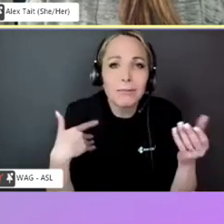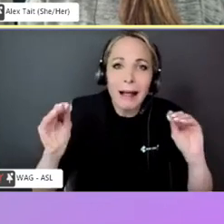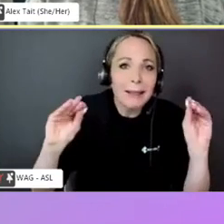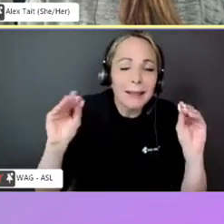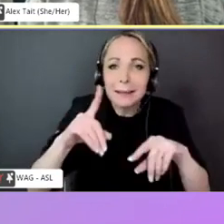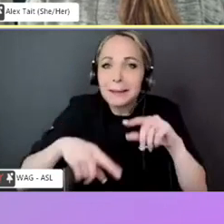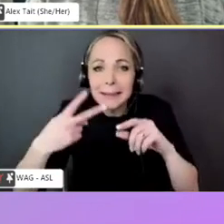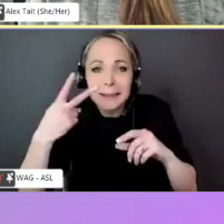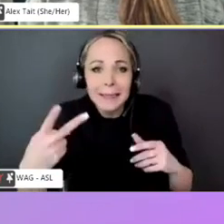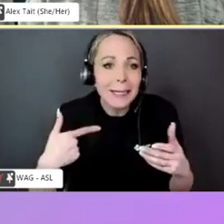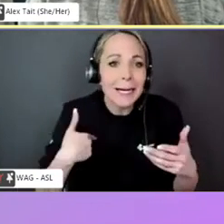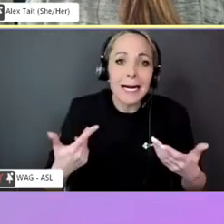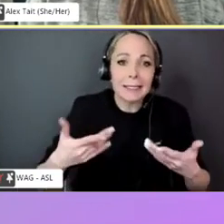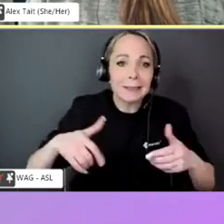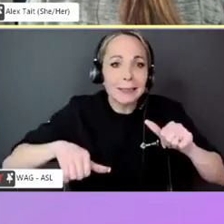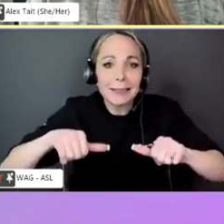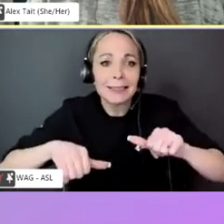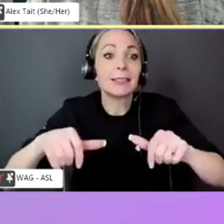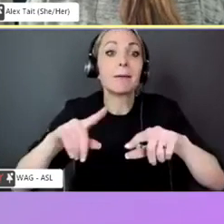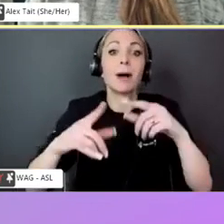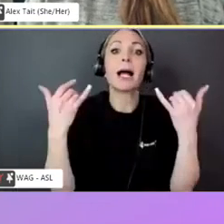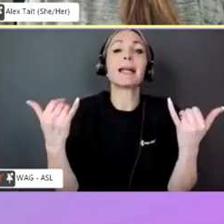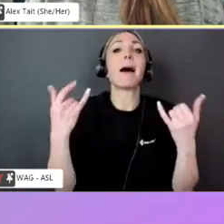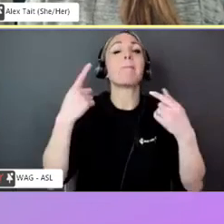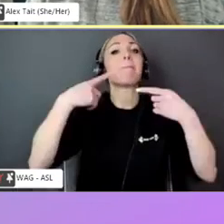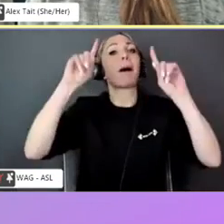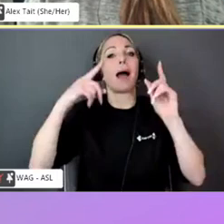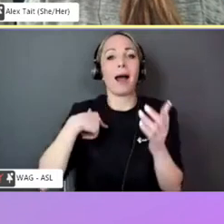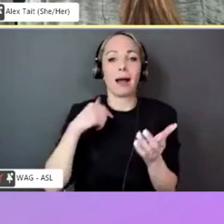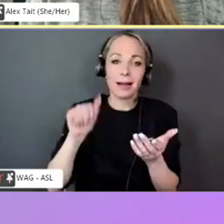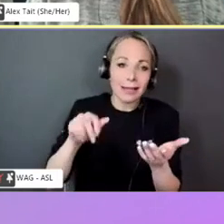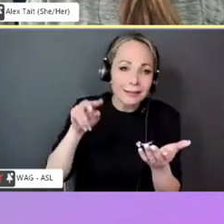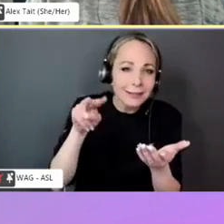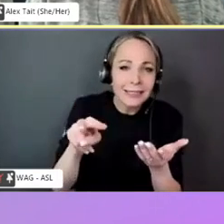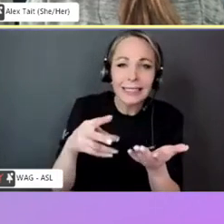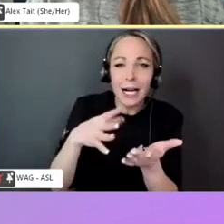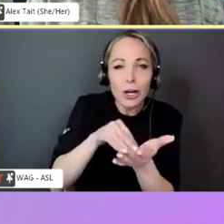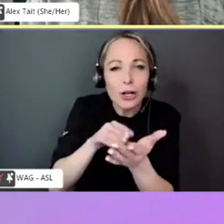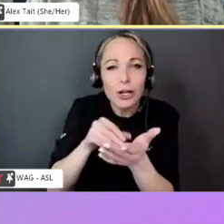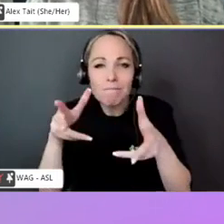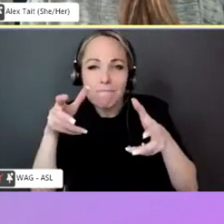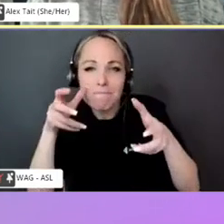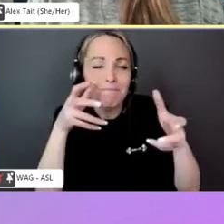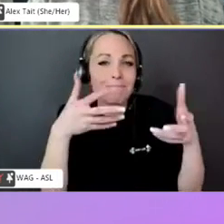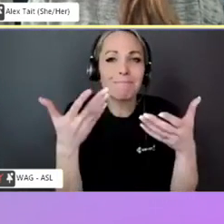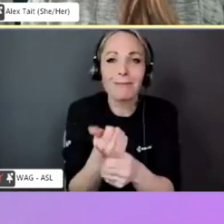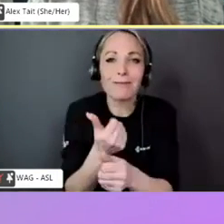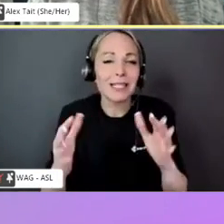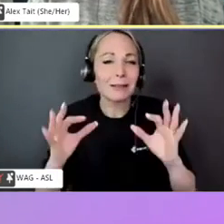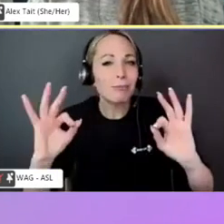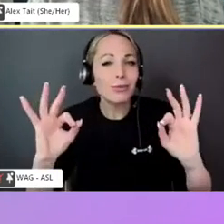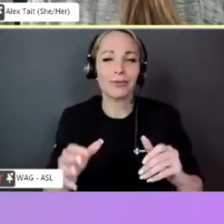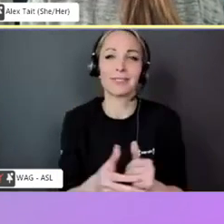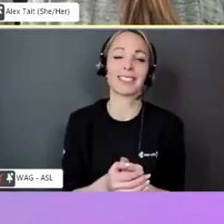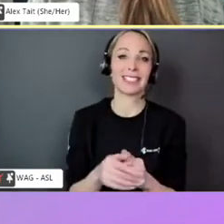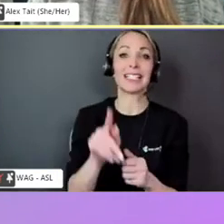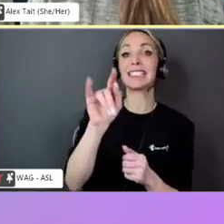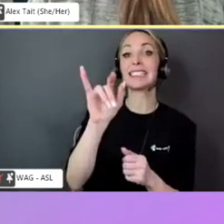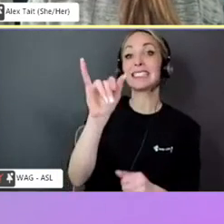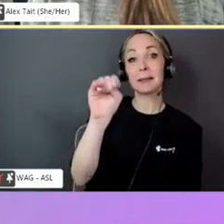that should be noted. Again assuming that all older adults are apprehensive users is a big mistake. Many seniors have been using the internet since